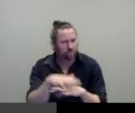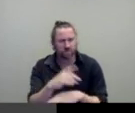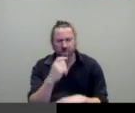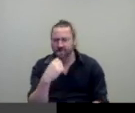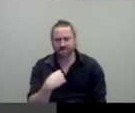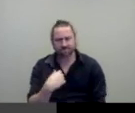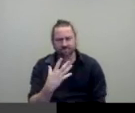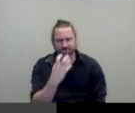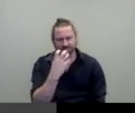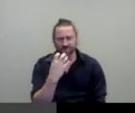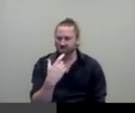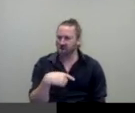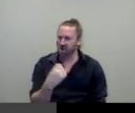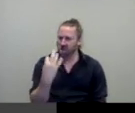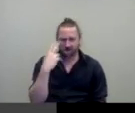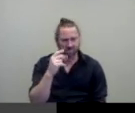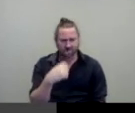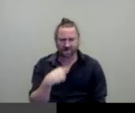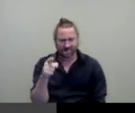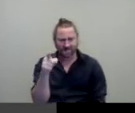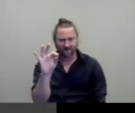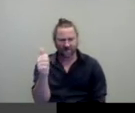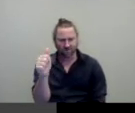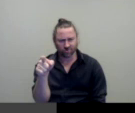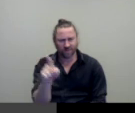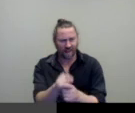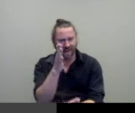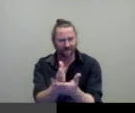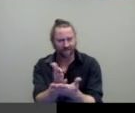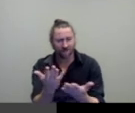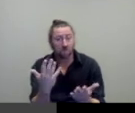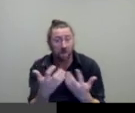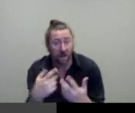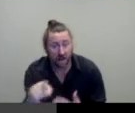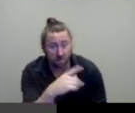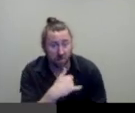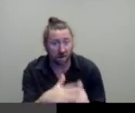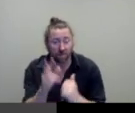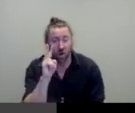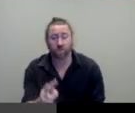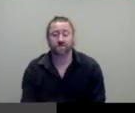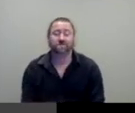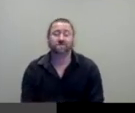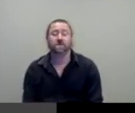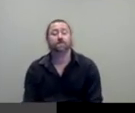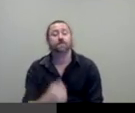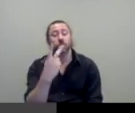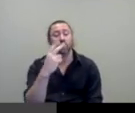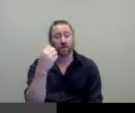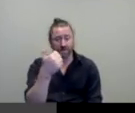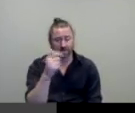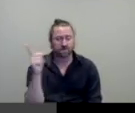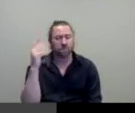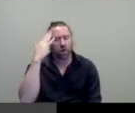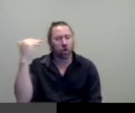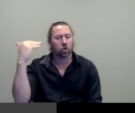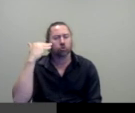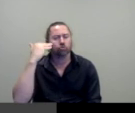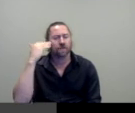uh maybe it's something that we don't even notice in a 2016 study Korean researchers found